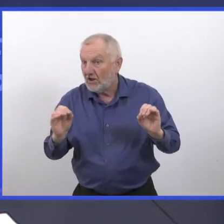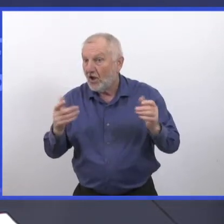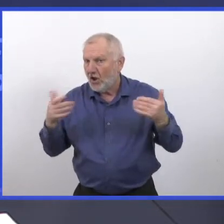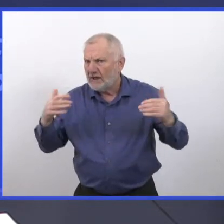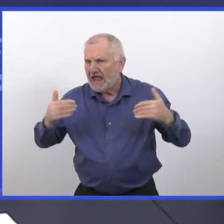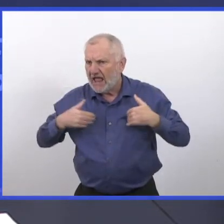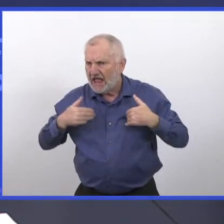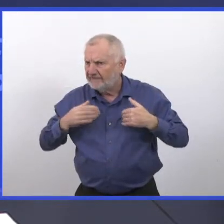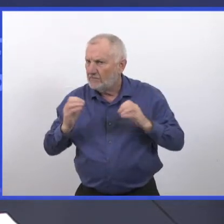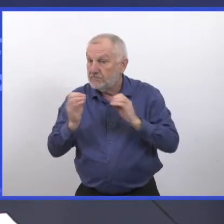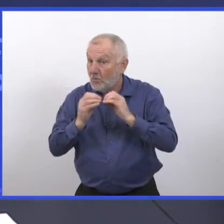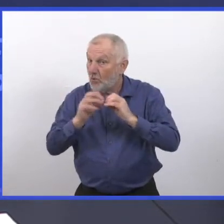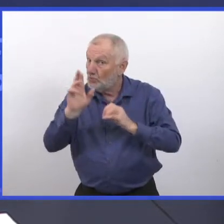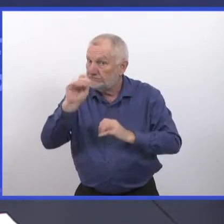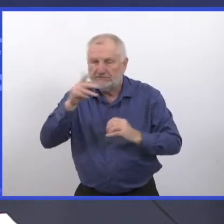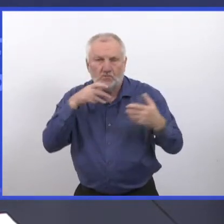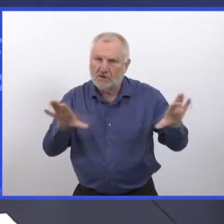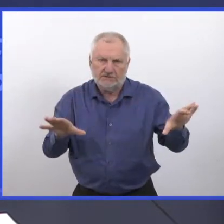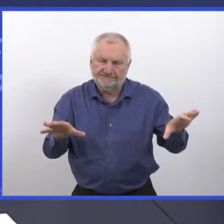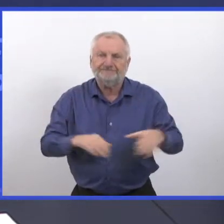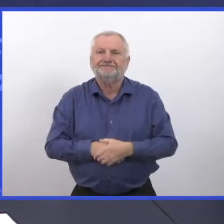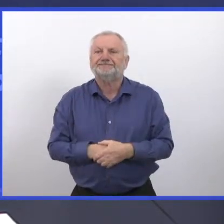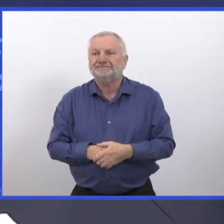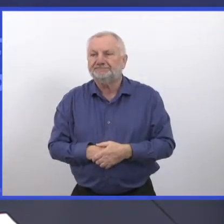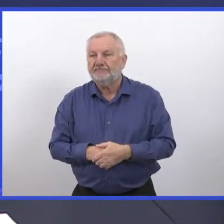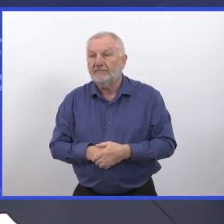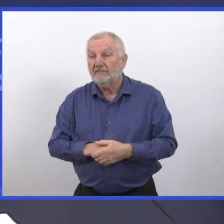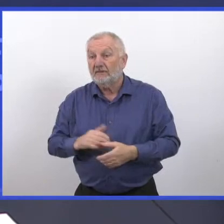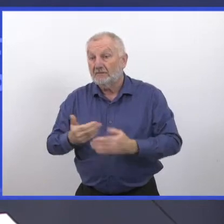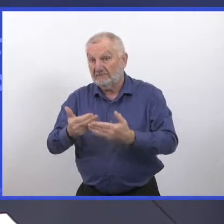Notre corps est exposé à des millions d'antigènes chaque jour.